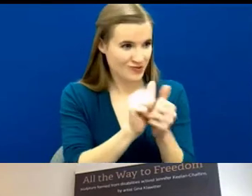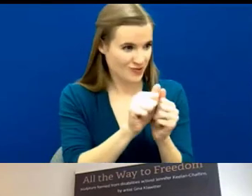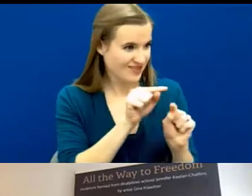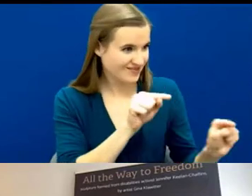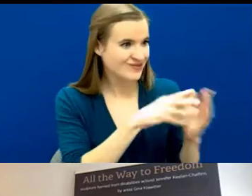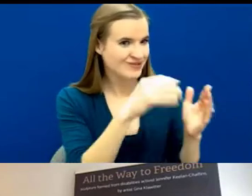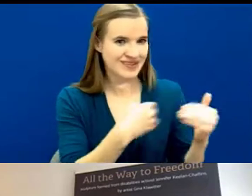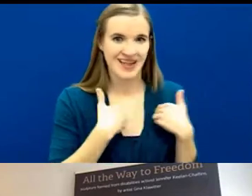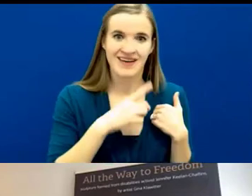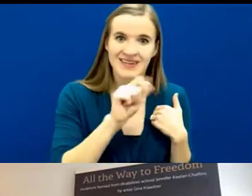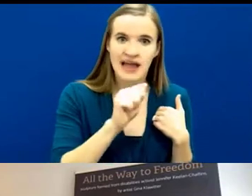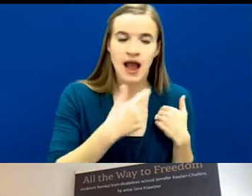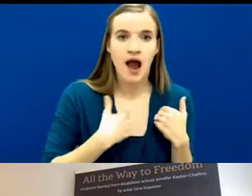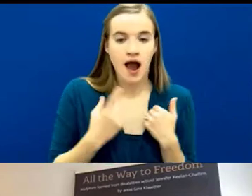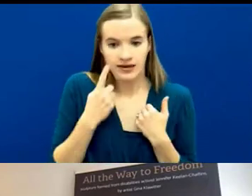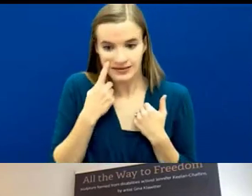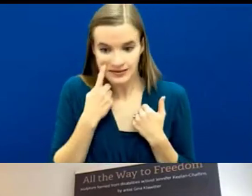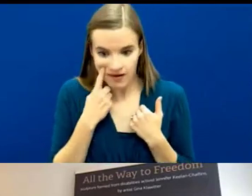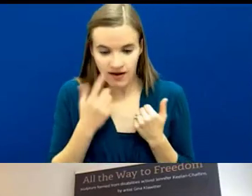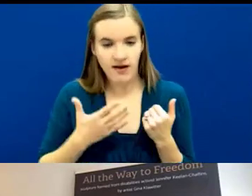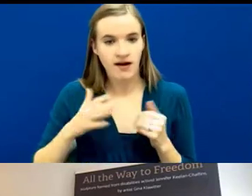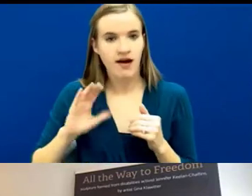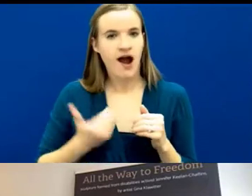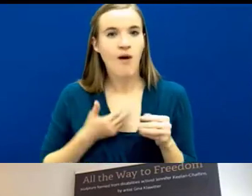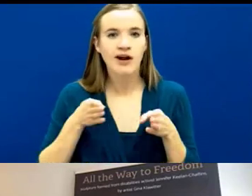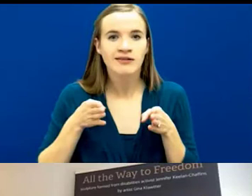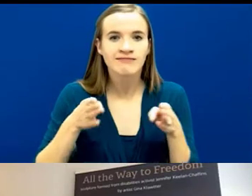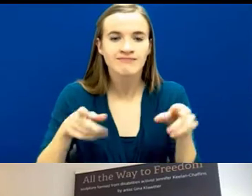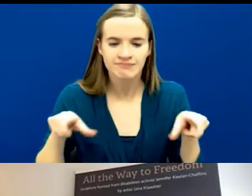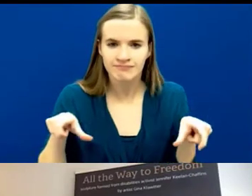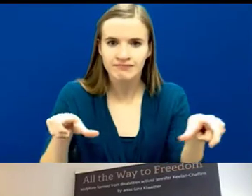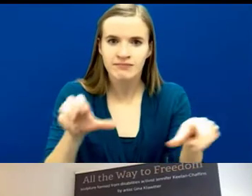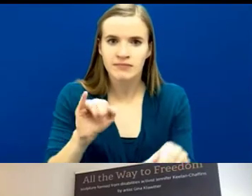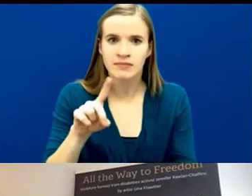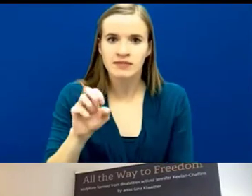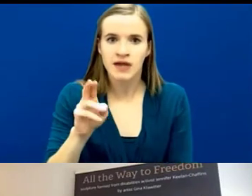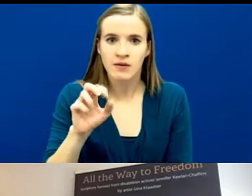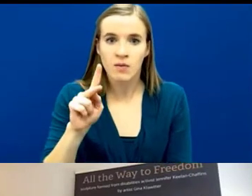curb cuts. And I, I realized that children probably would not realize